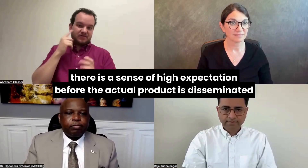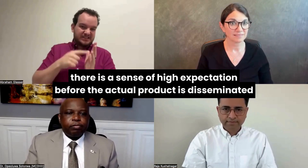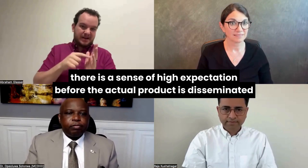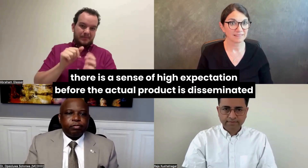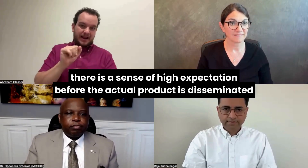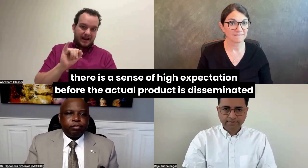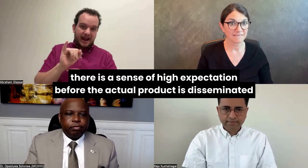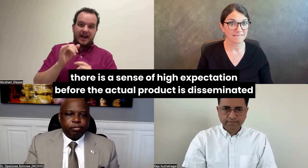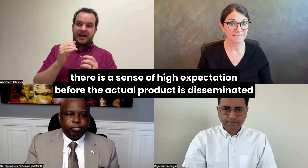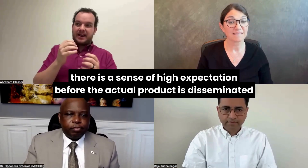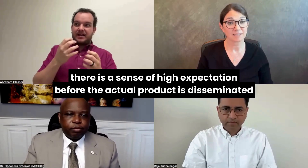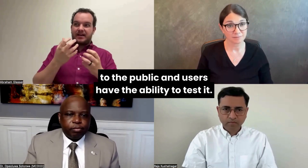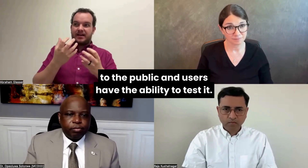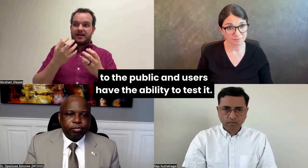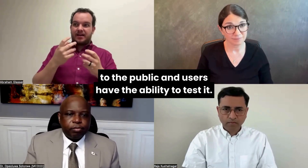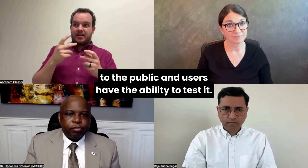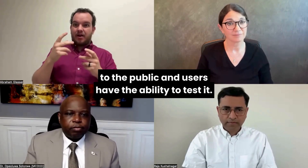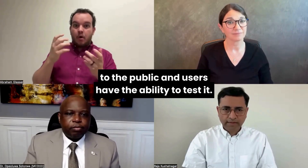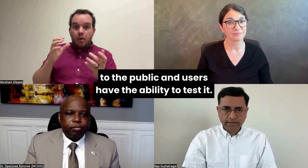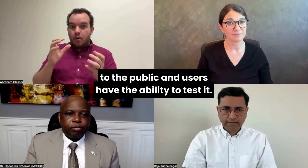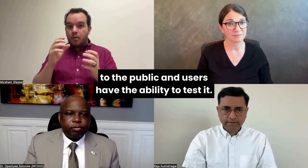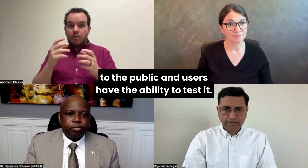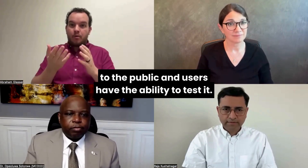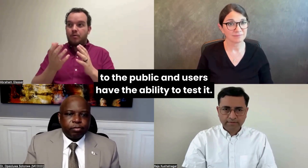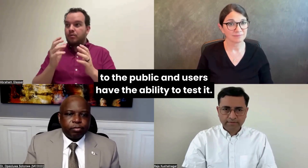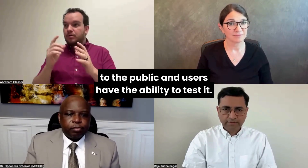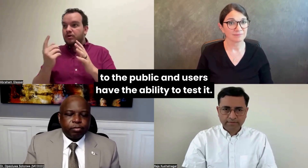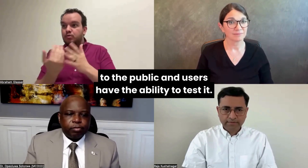to the public and users have the ability to test it.